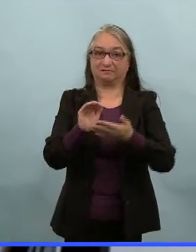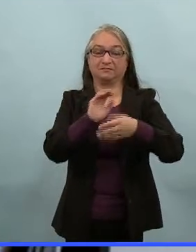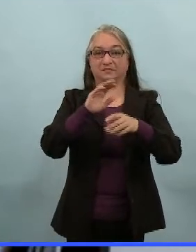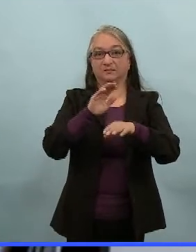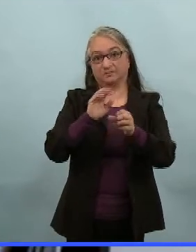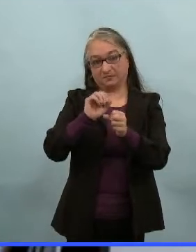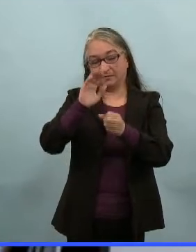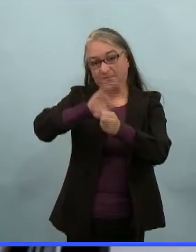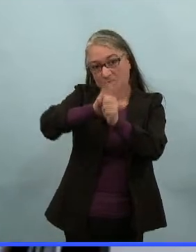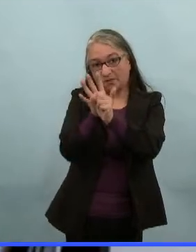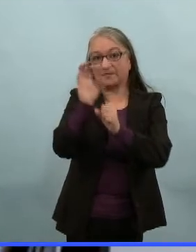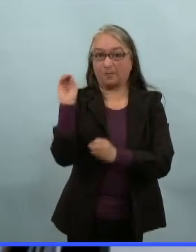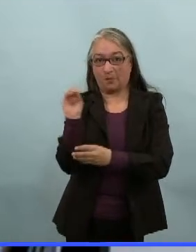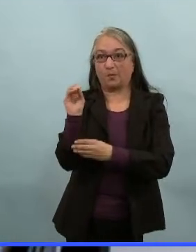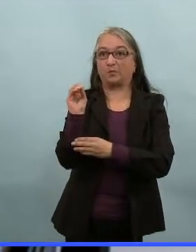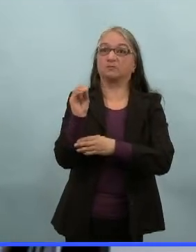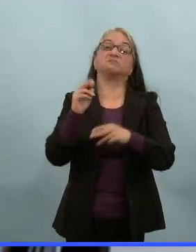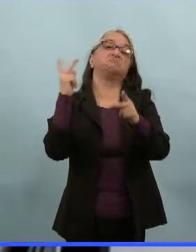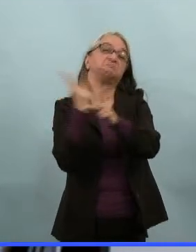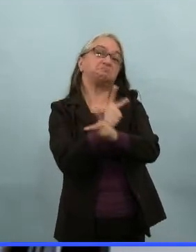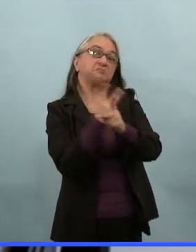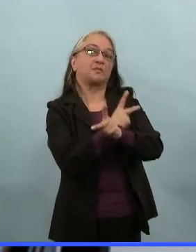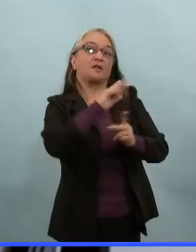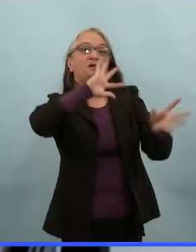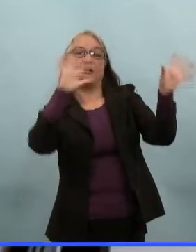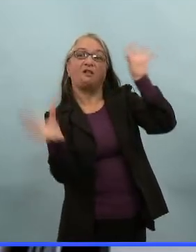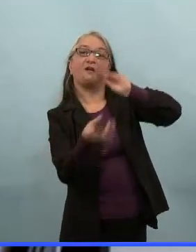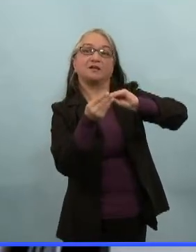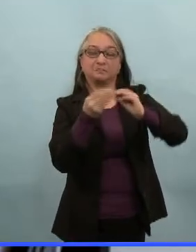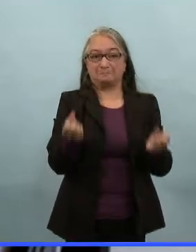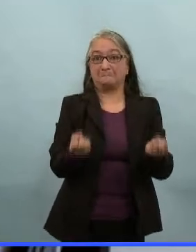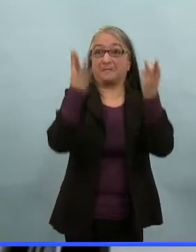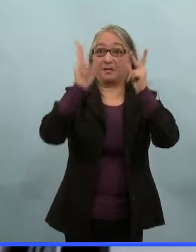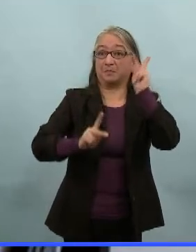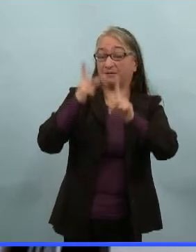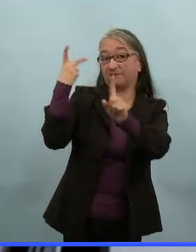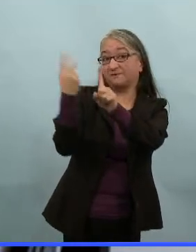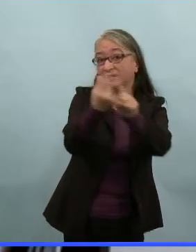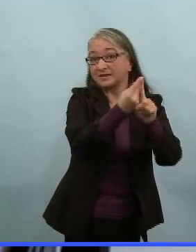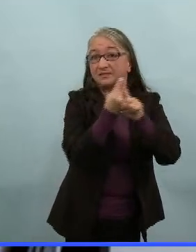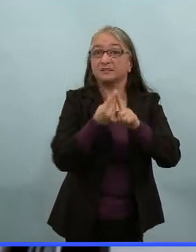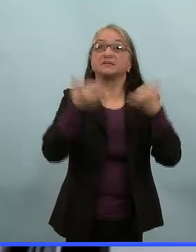number of vaccinated people and some of these studies also looked at the length